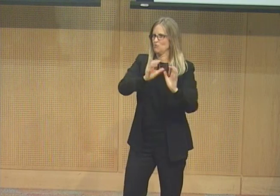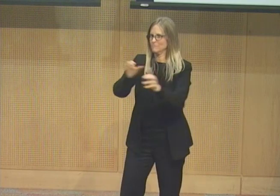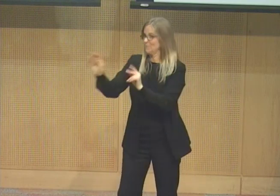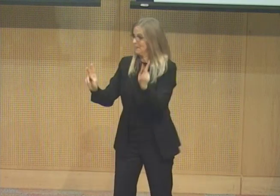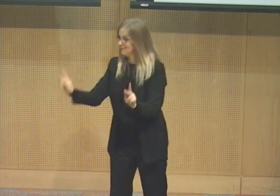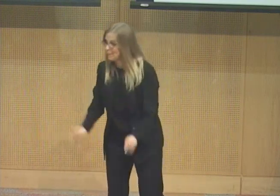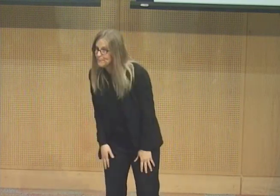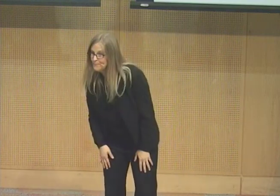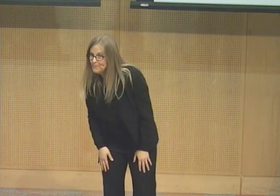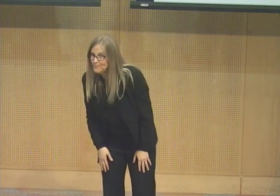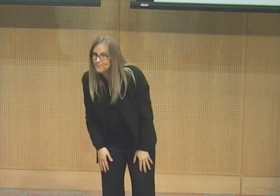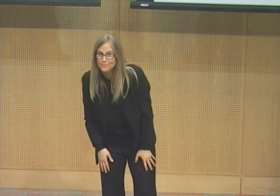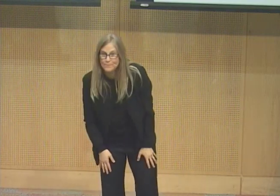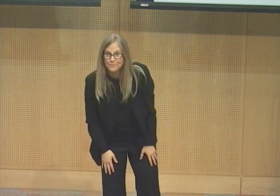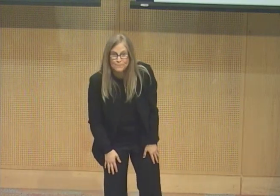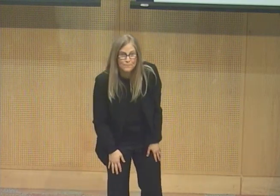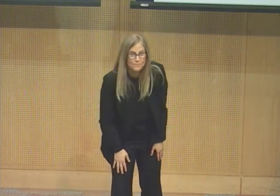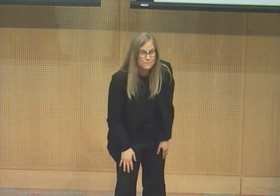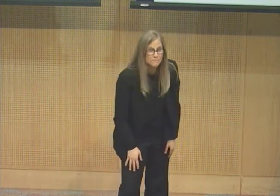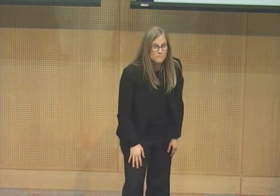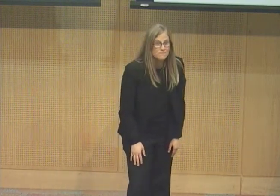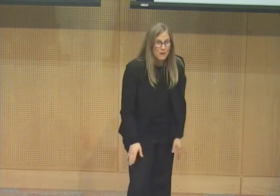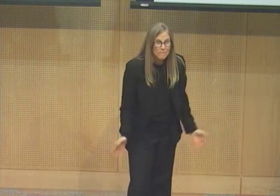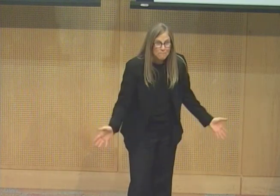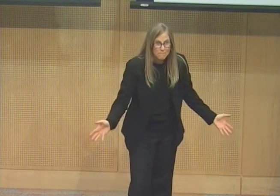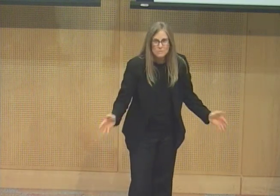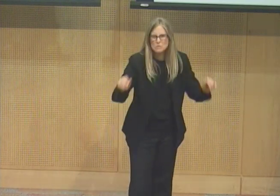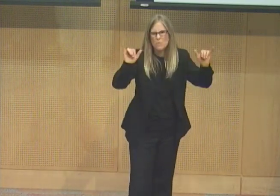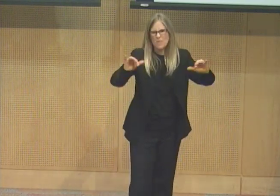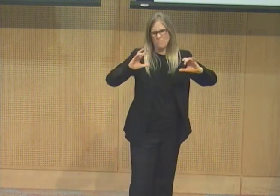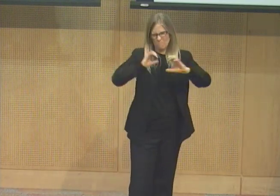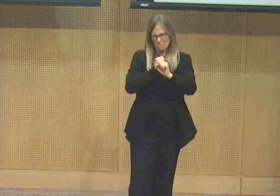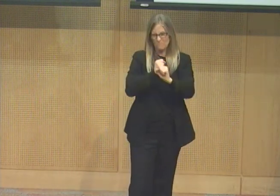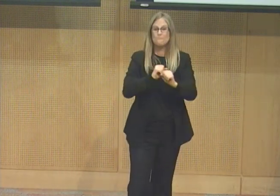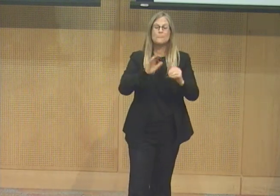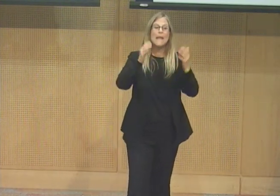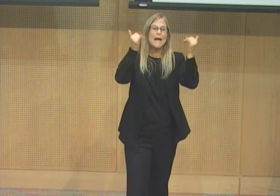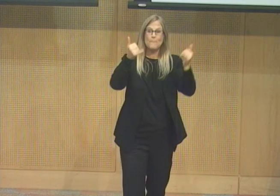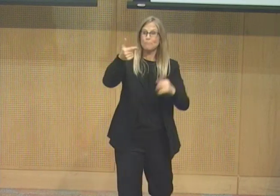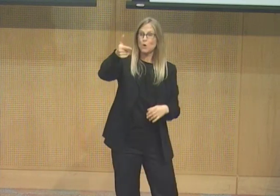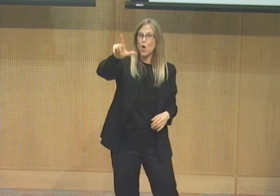that is within our mental model and knowledge of the world.